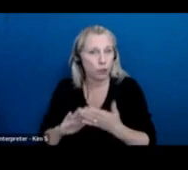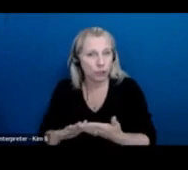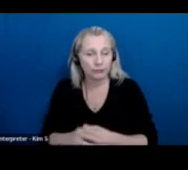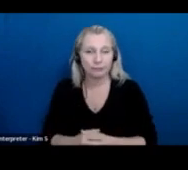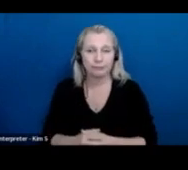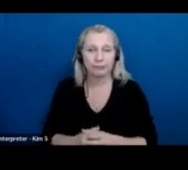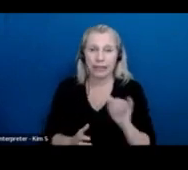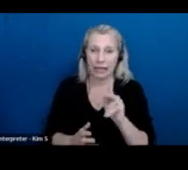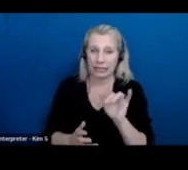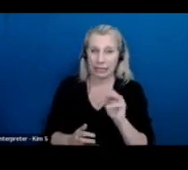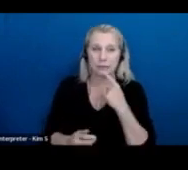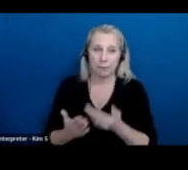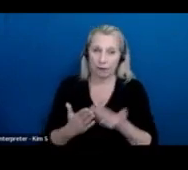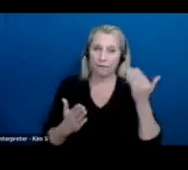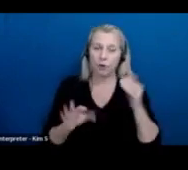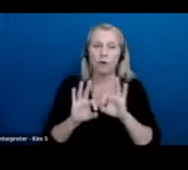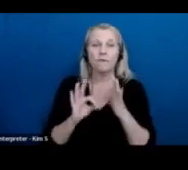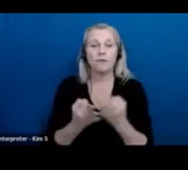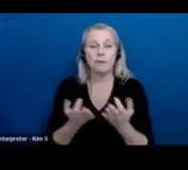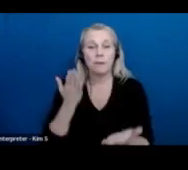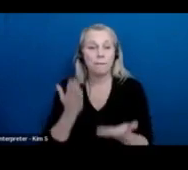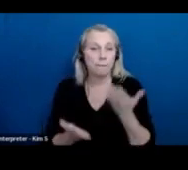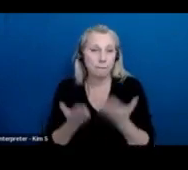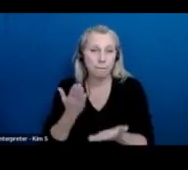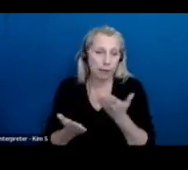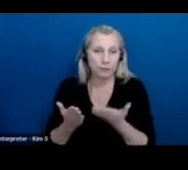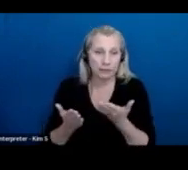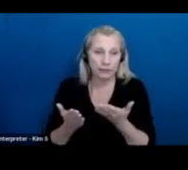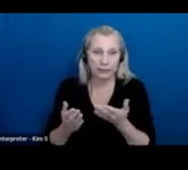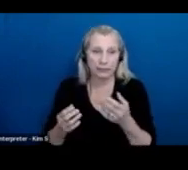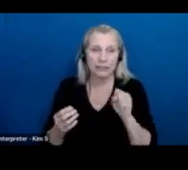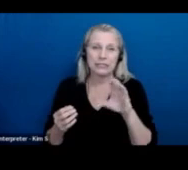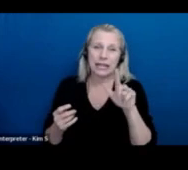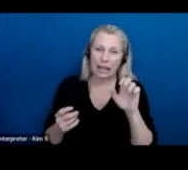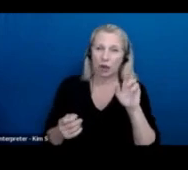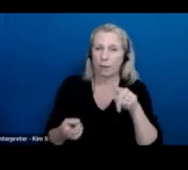before, families may fail up the system. We saw that what also